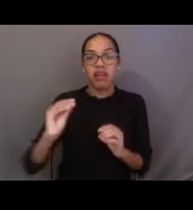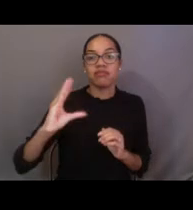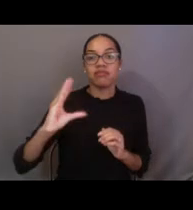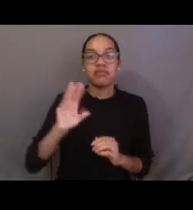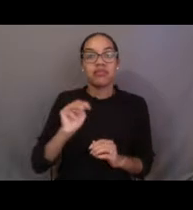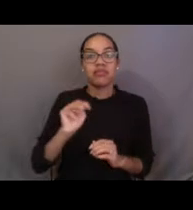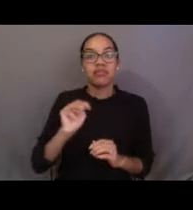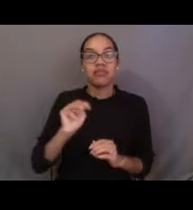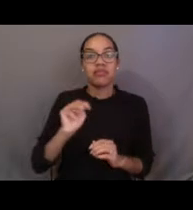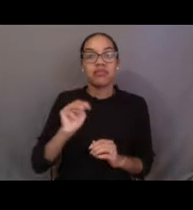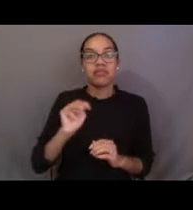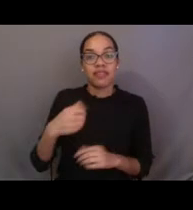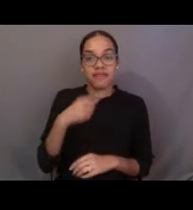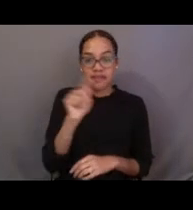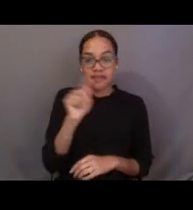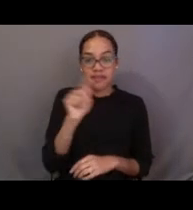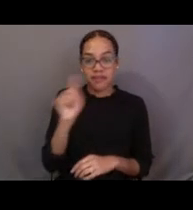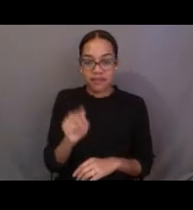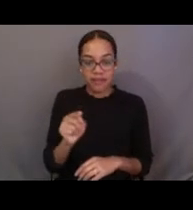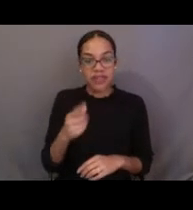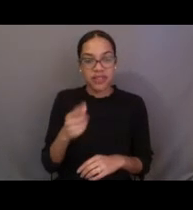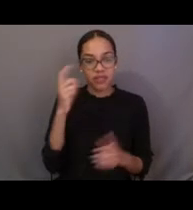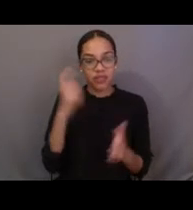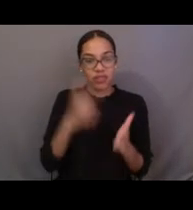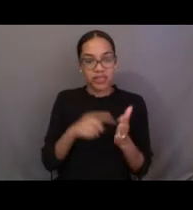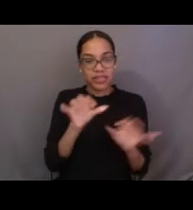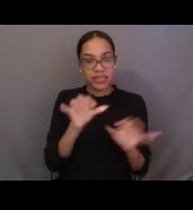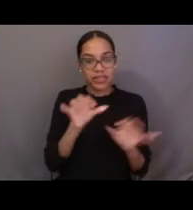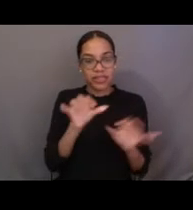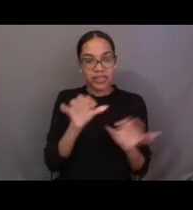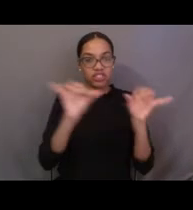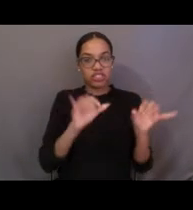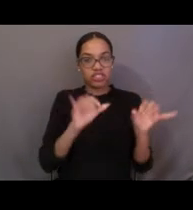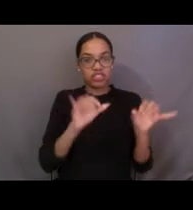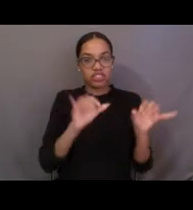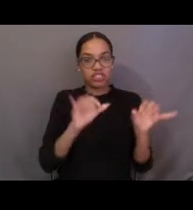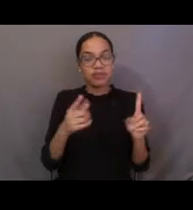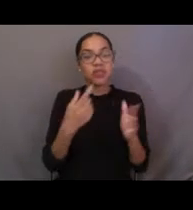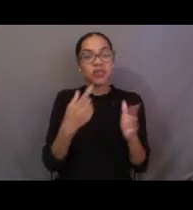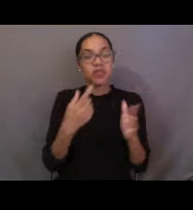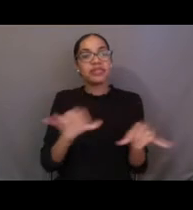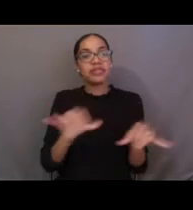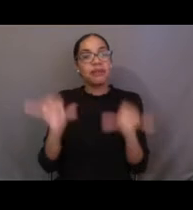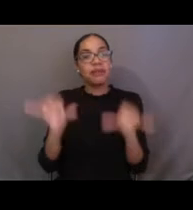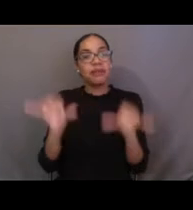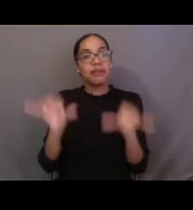have in common? Why are they all groups together in the group, bivalves? So if you could write your answers in the chat box.